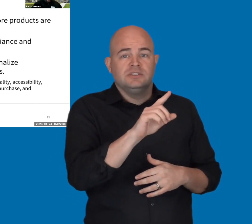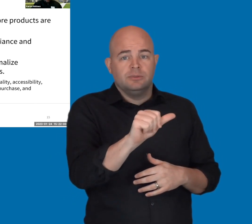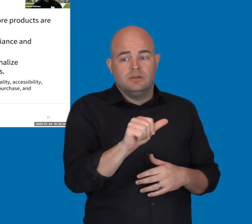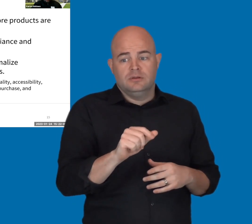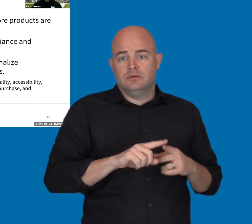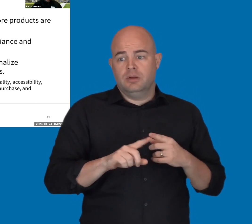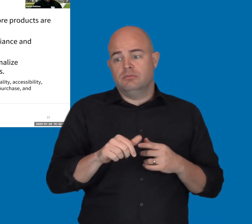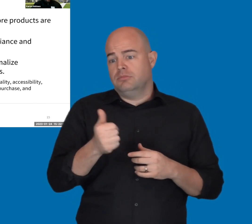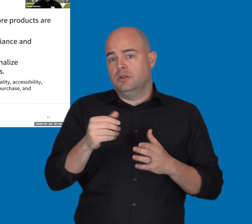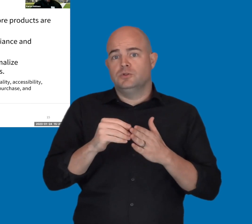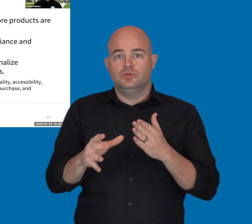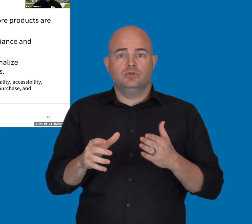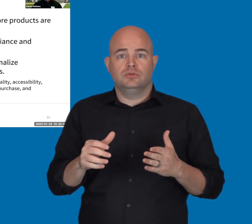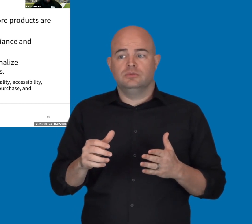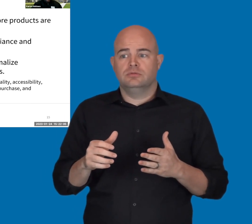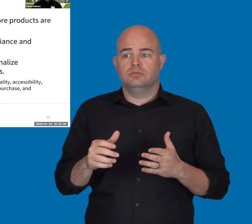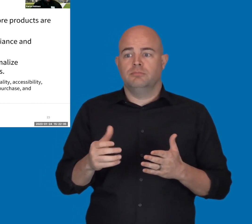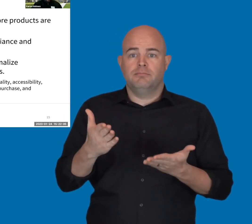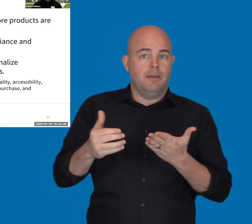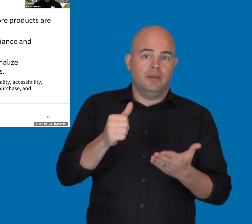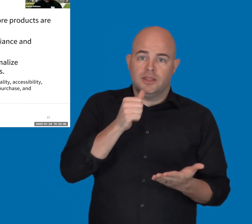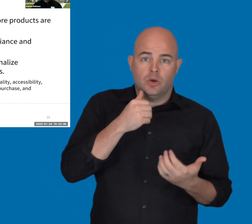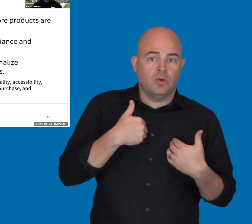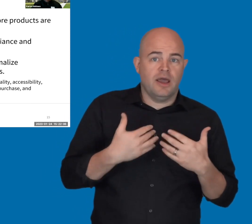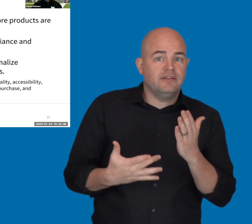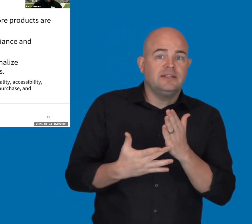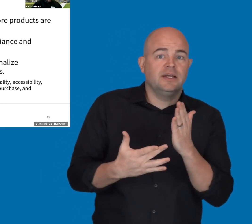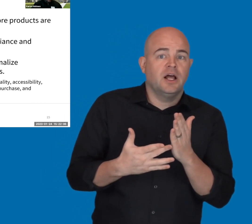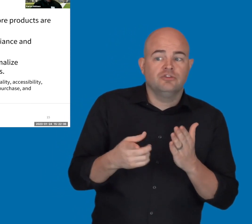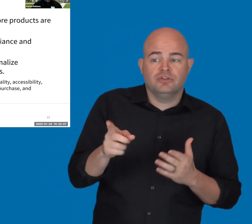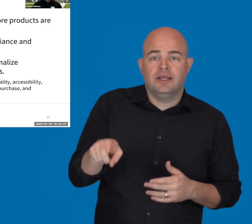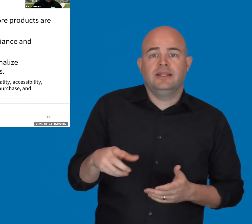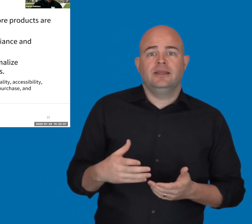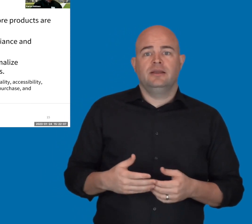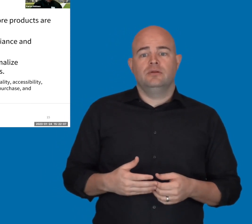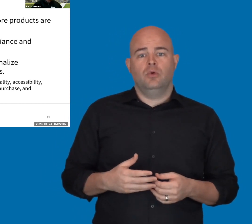that has an RFP involved then I'm usually invited